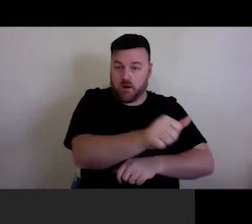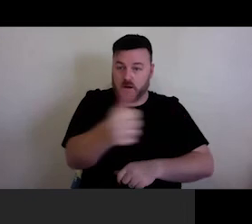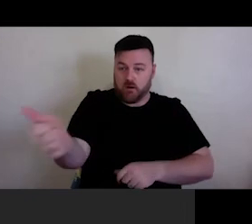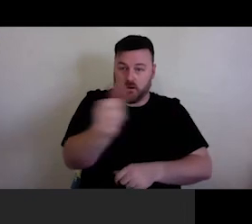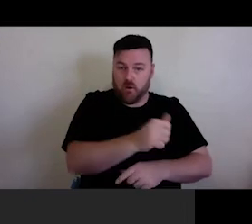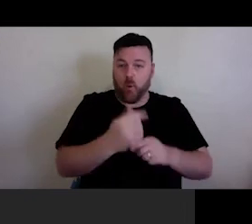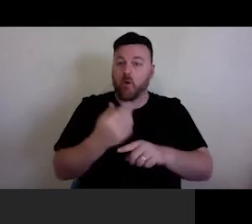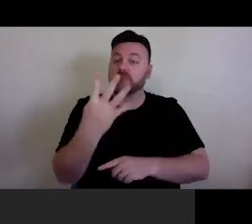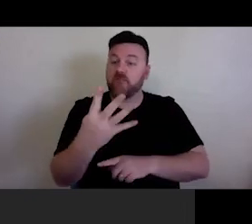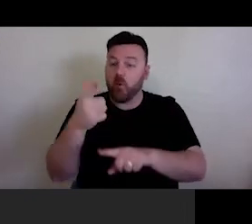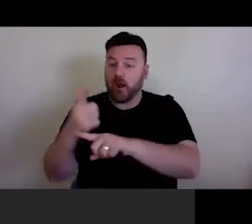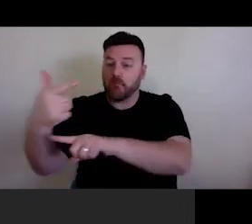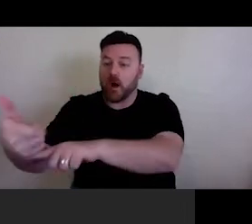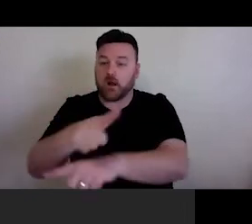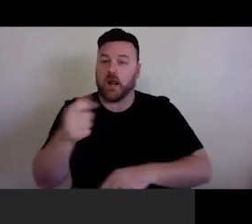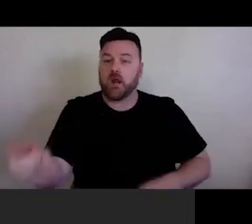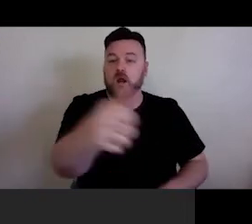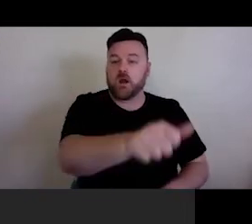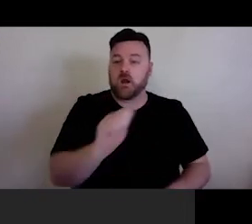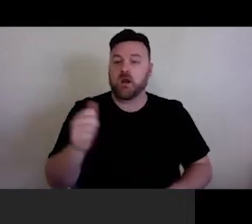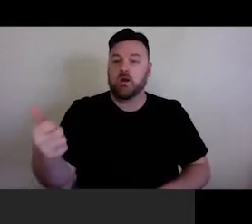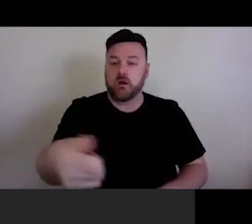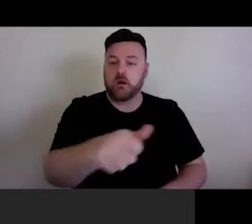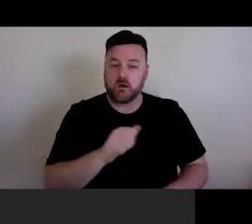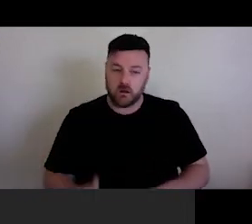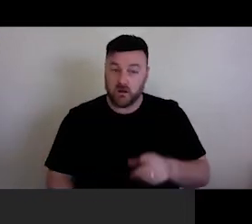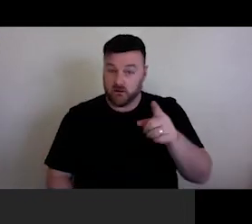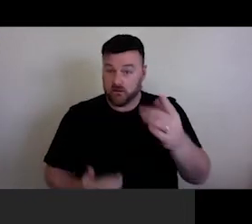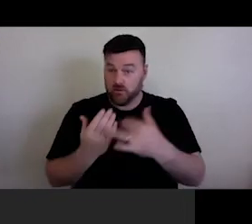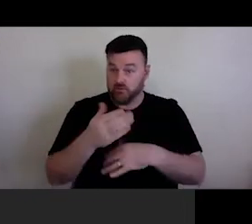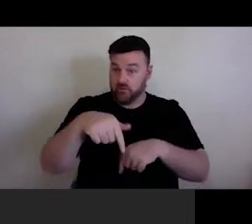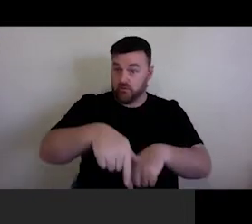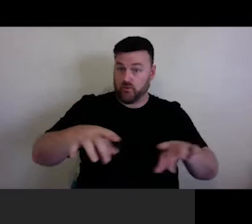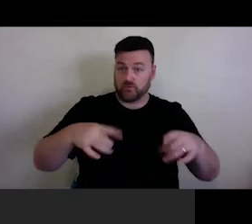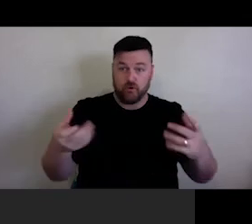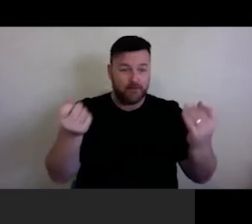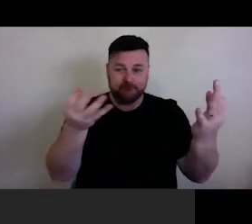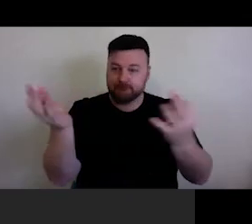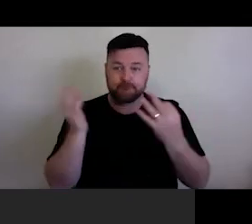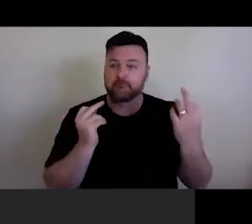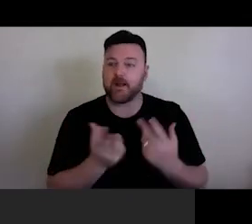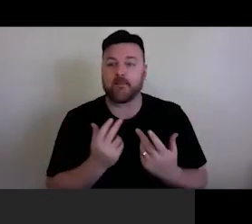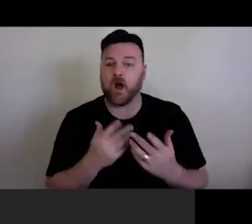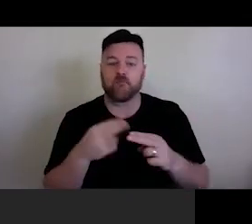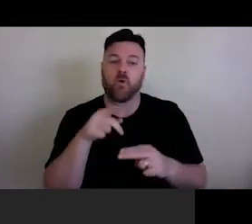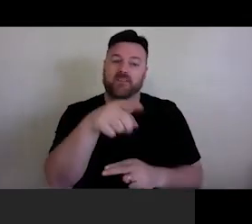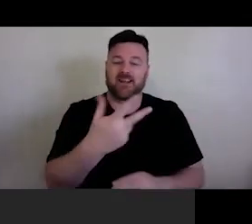is literally nothing else in the market in this range with this range of features for this price point. I think this is $800 or something like